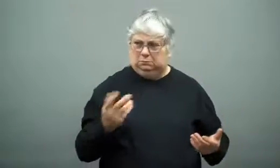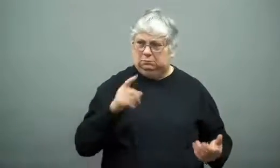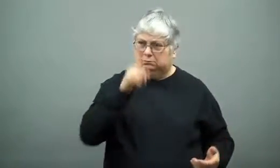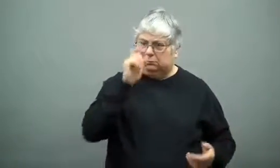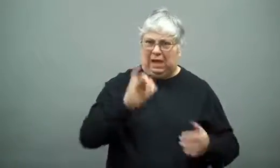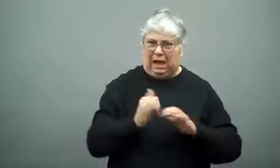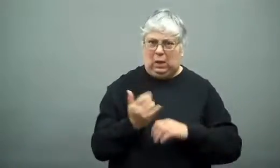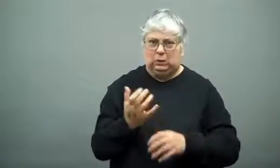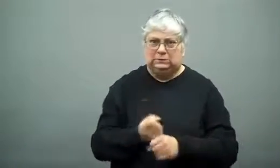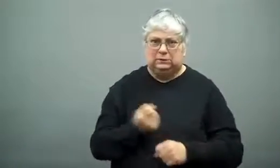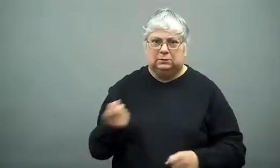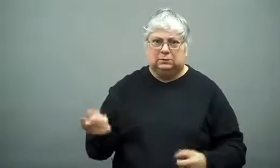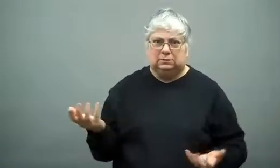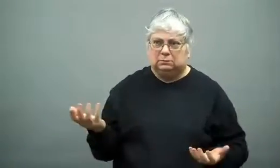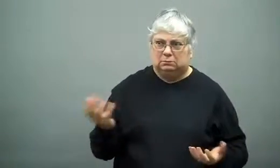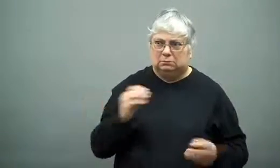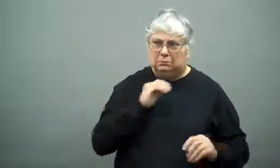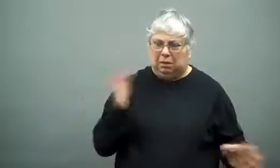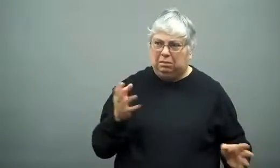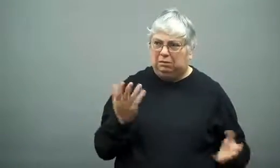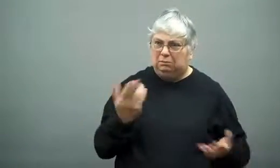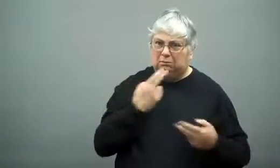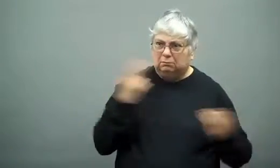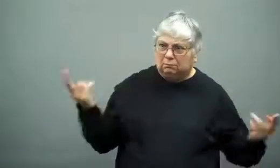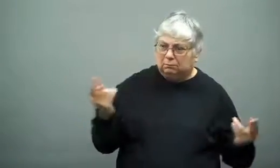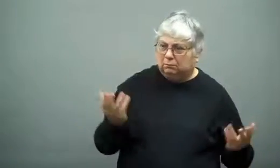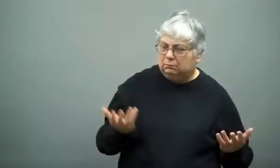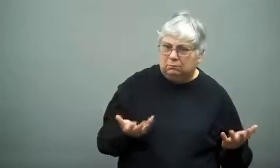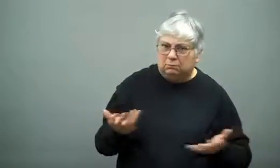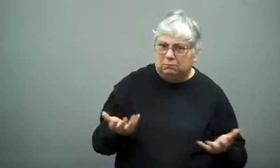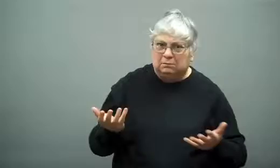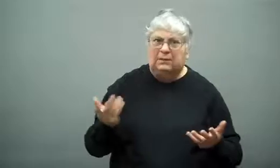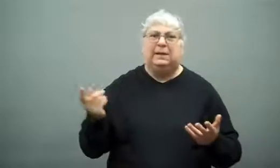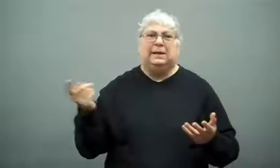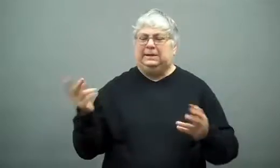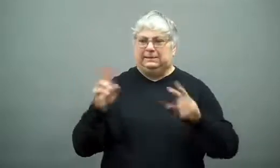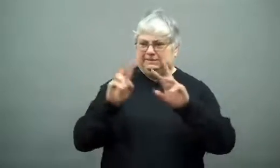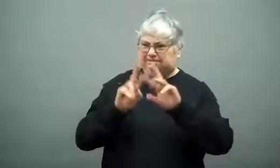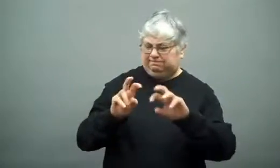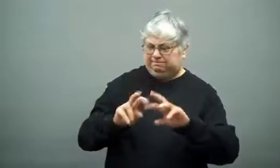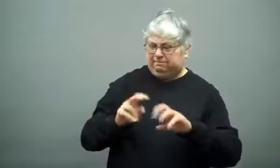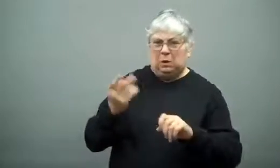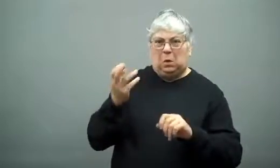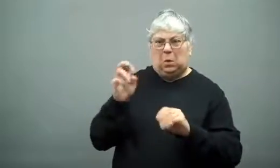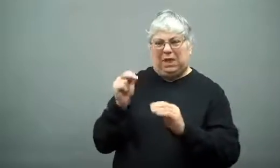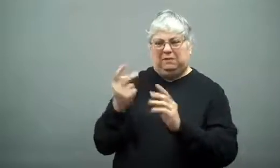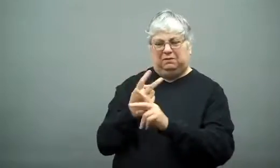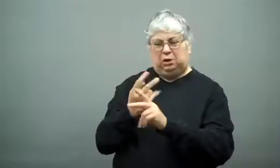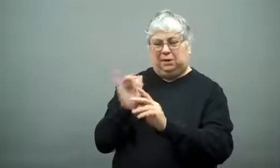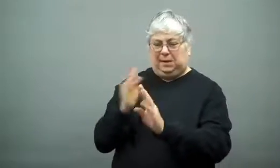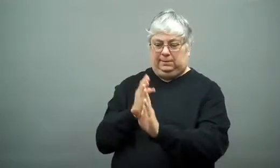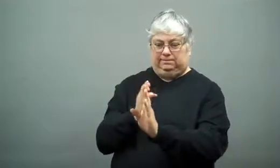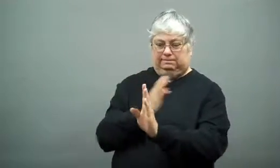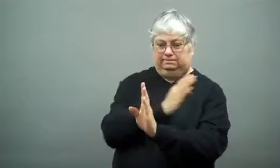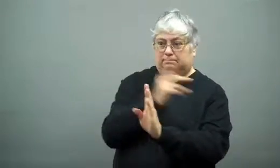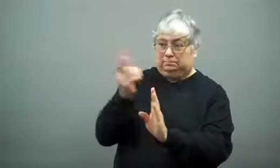Without any risk factors, how did this person get those diseases?